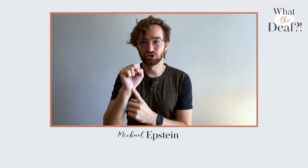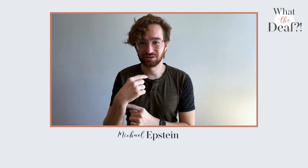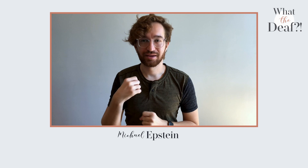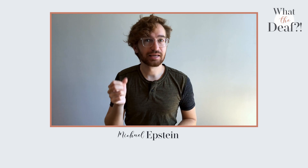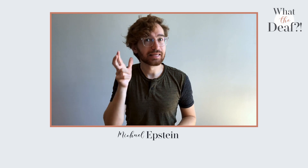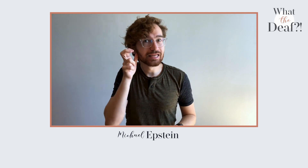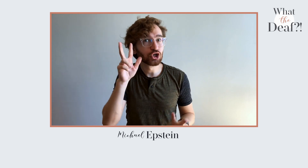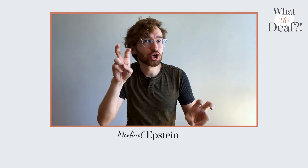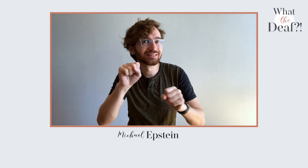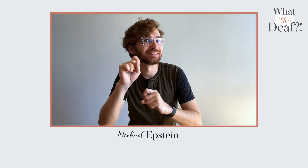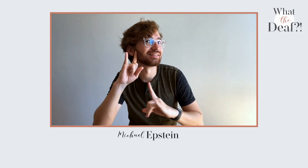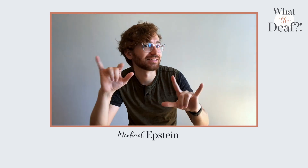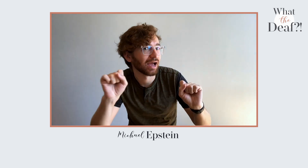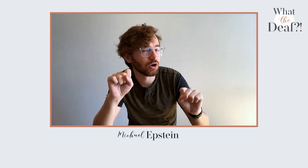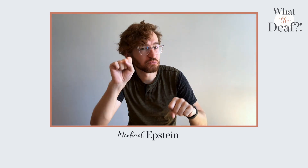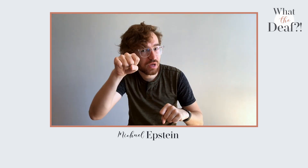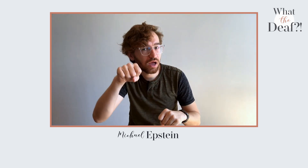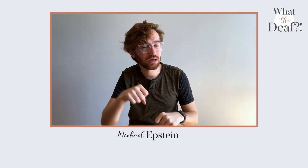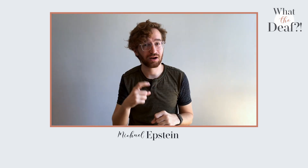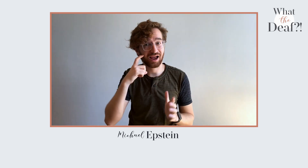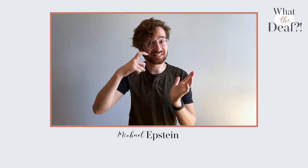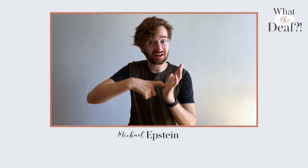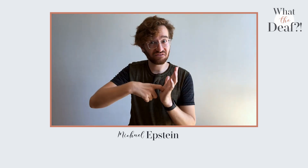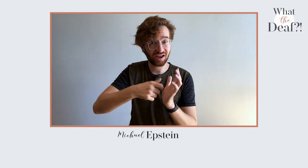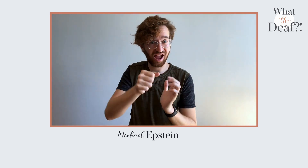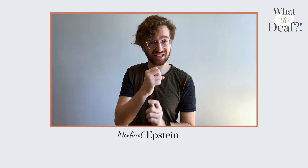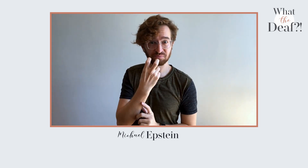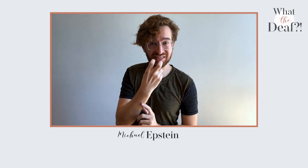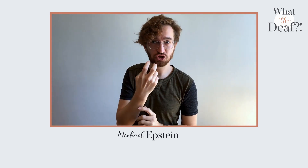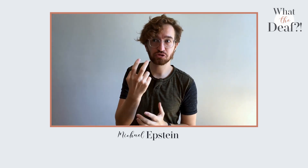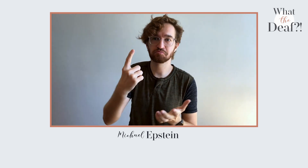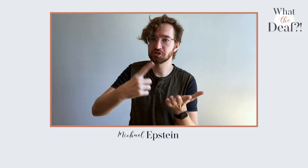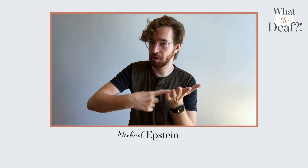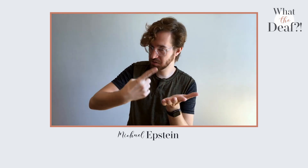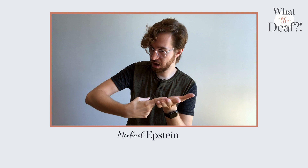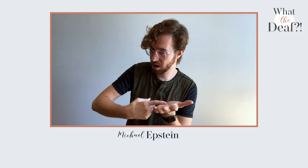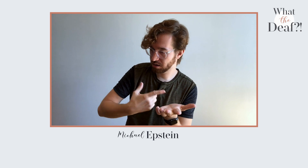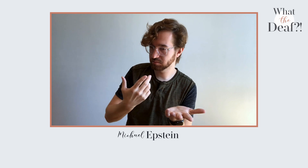I can hear sound, but I can't always identify speech. Sometimes I can.